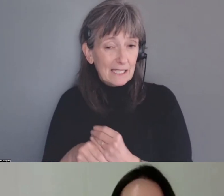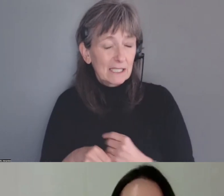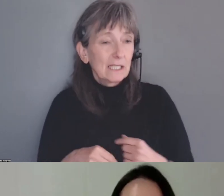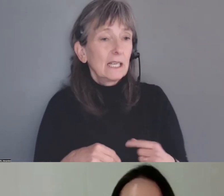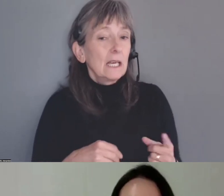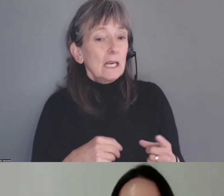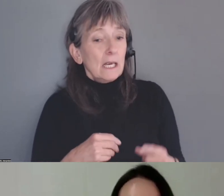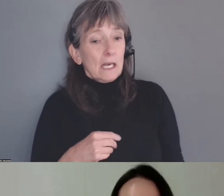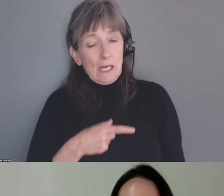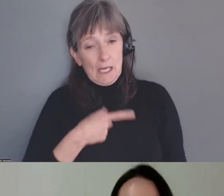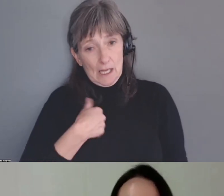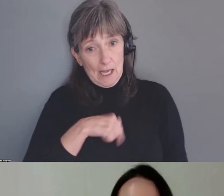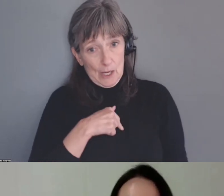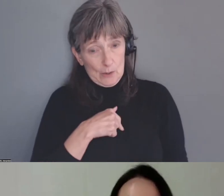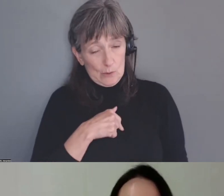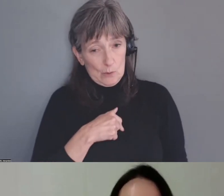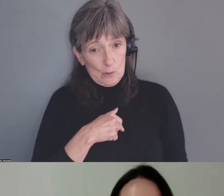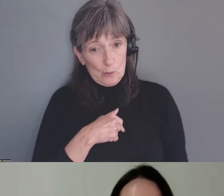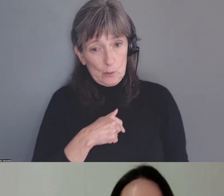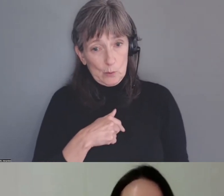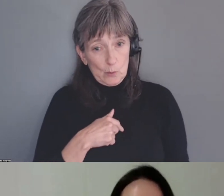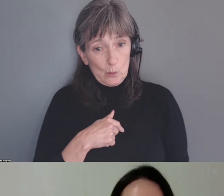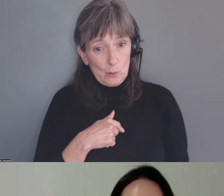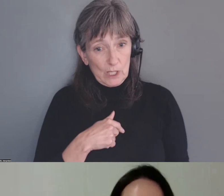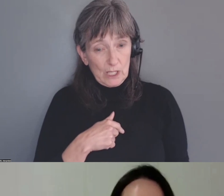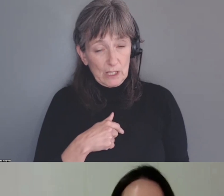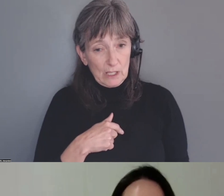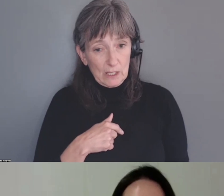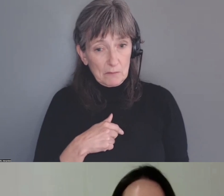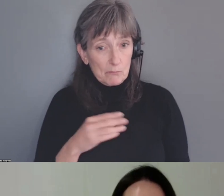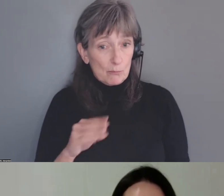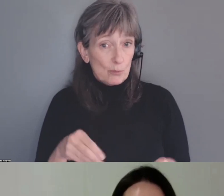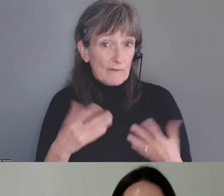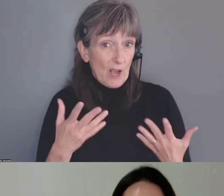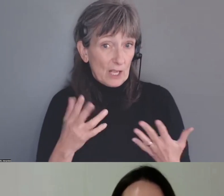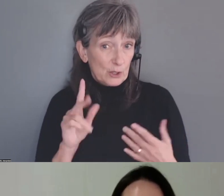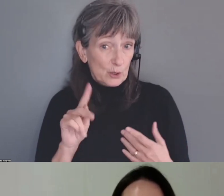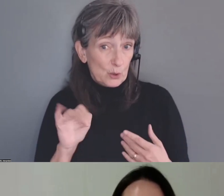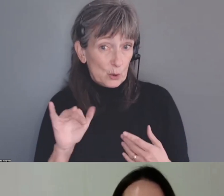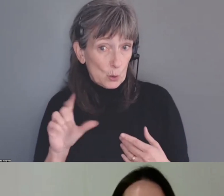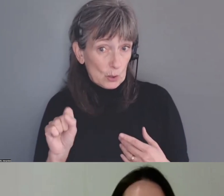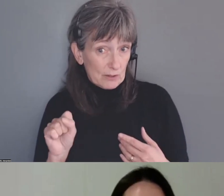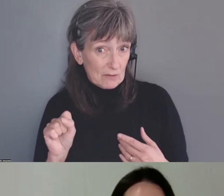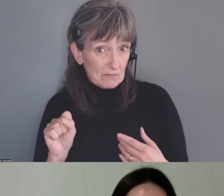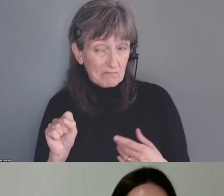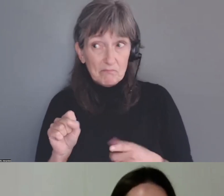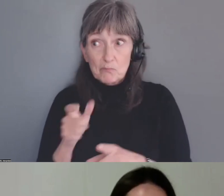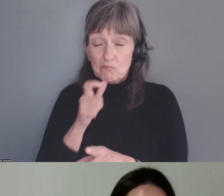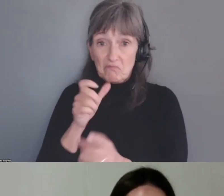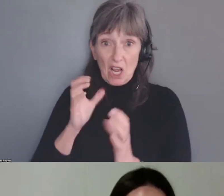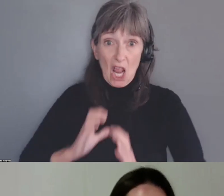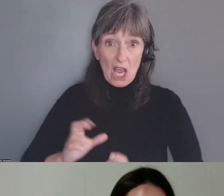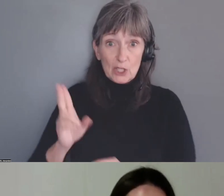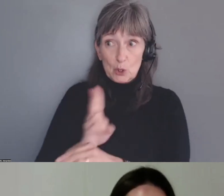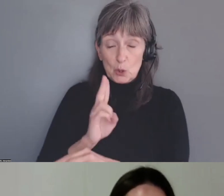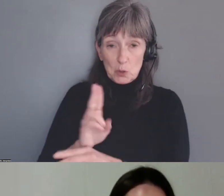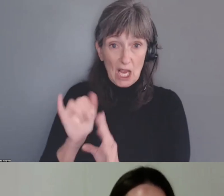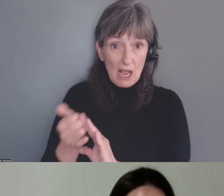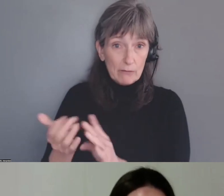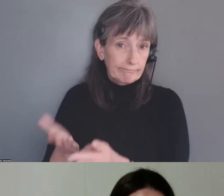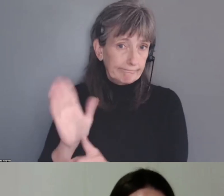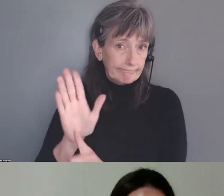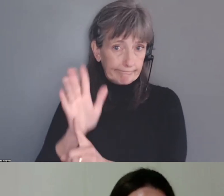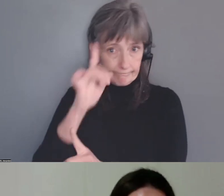we are providing tools and it's up to the user how those tools are used. As in any other technology,